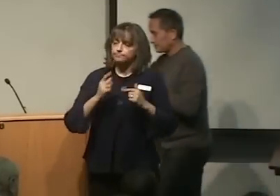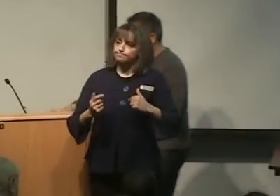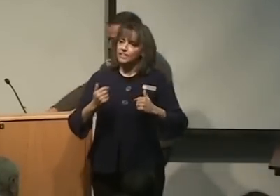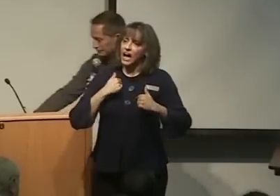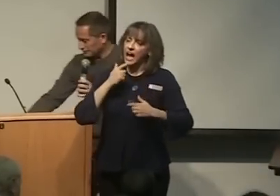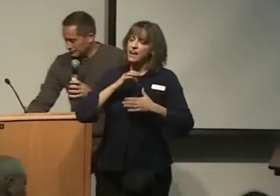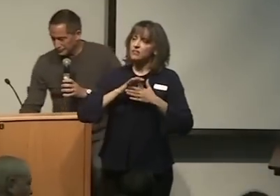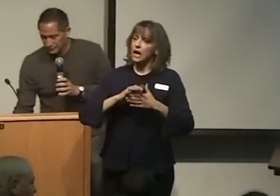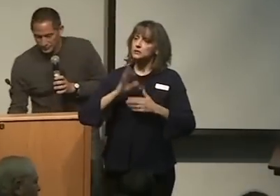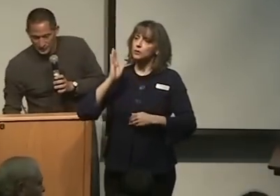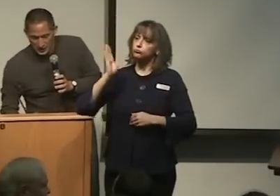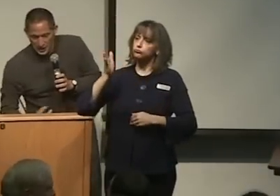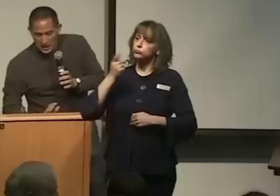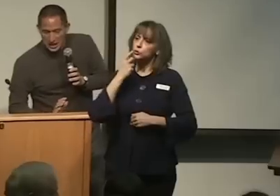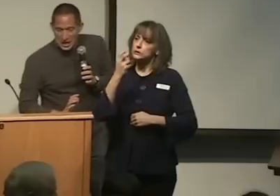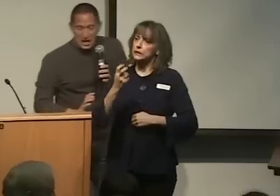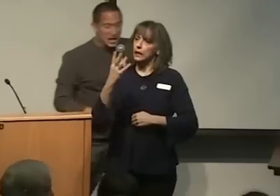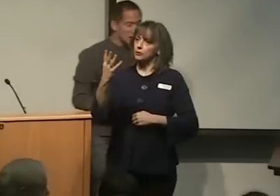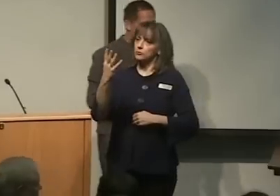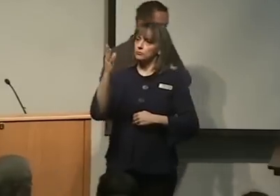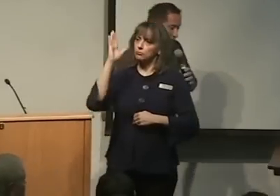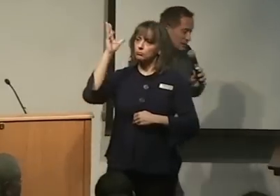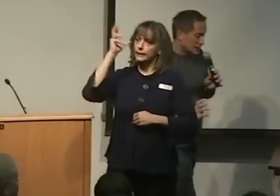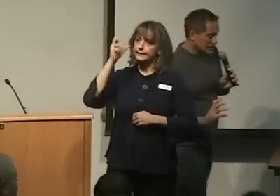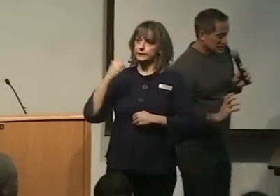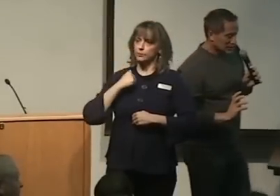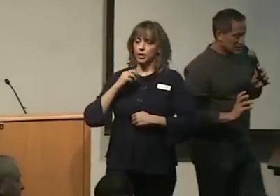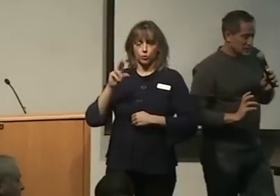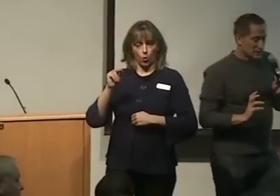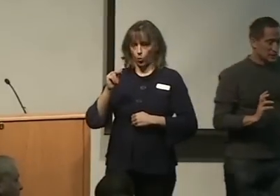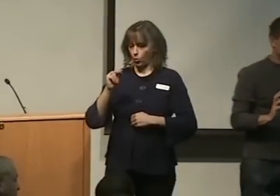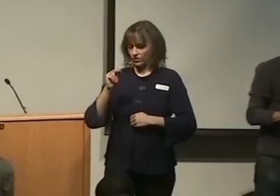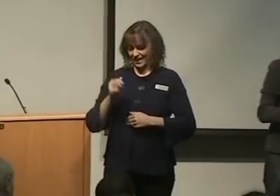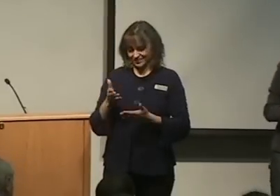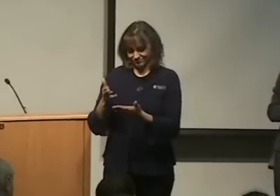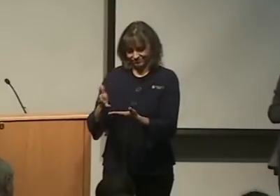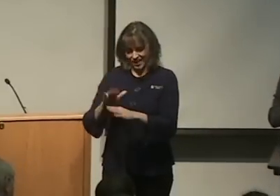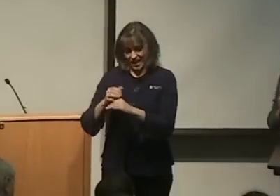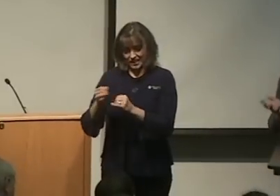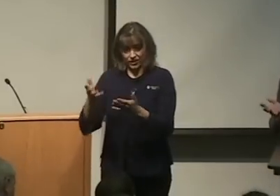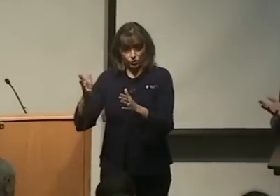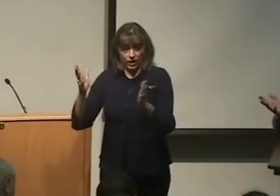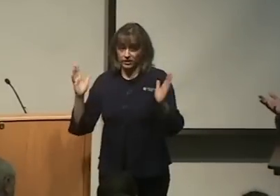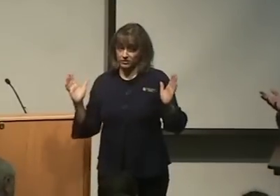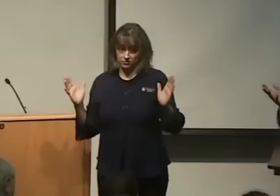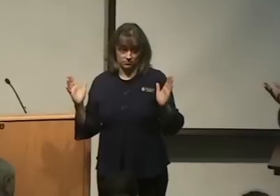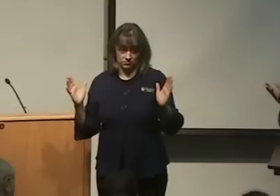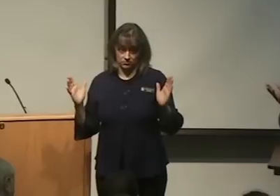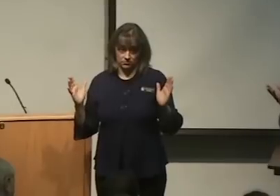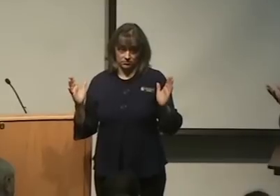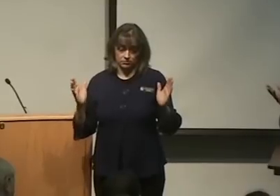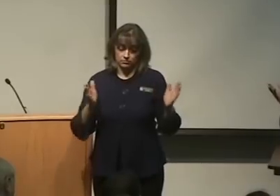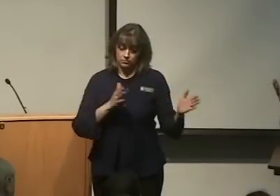[ Pause ] Technology is going to be a piece of this, but we've got